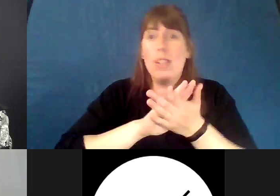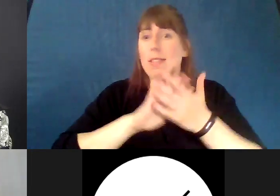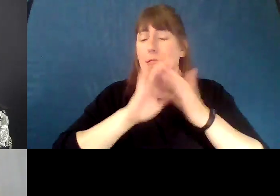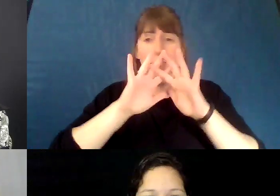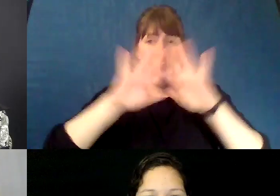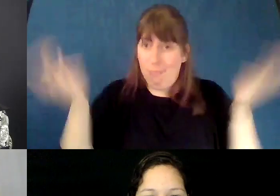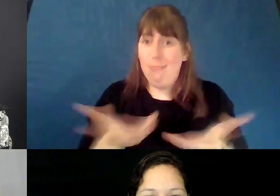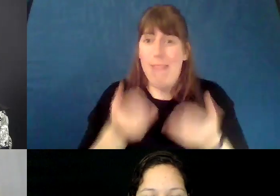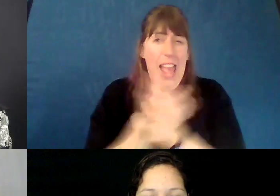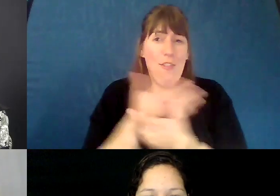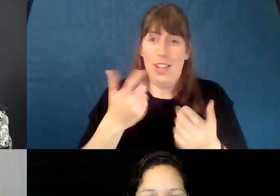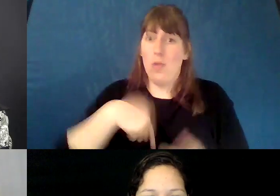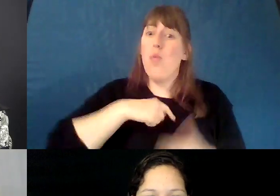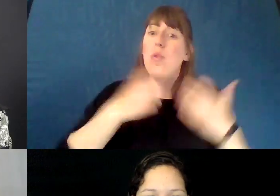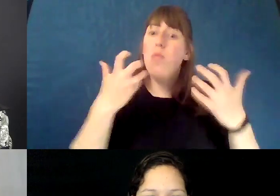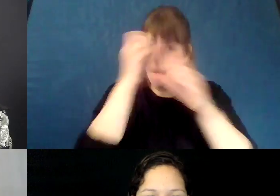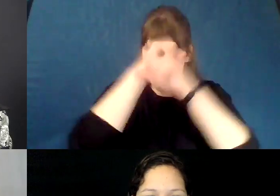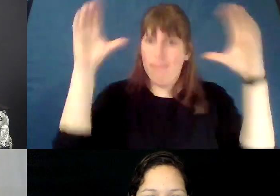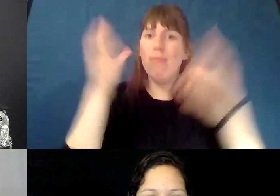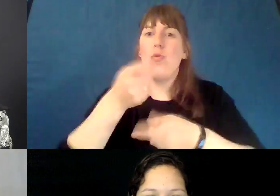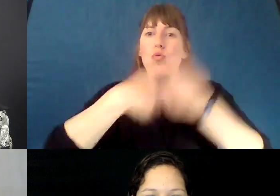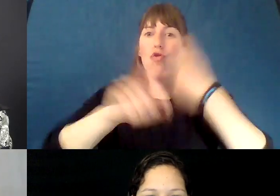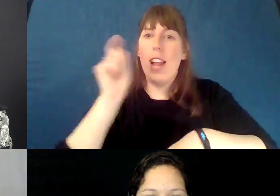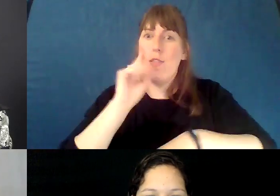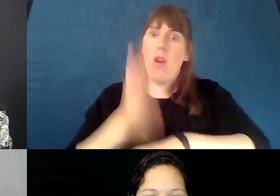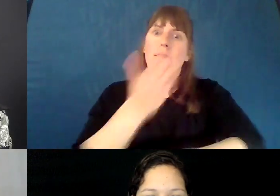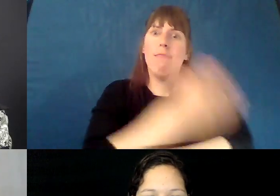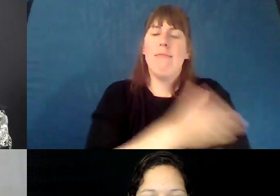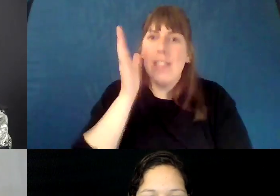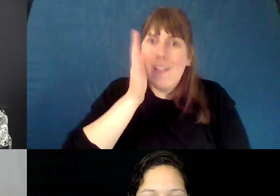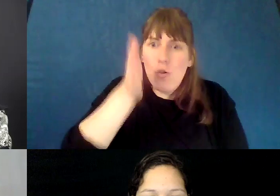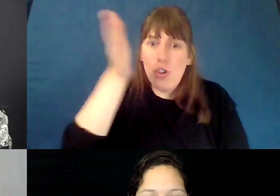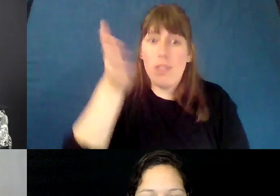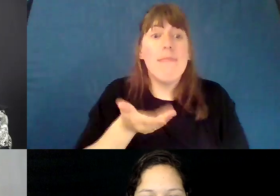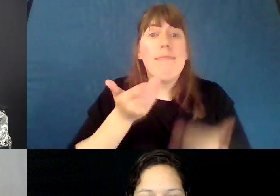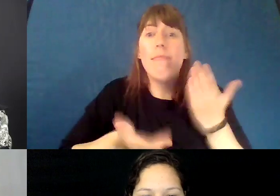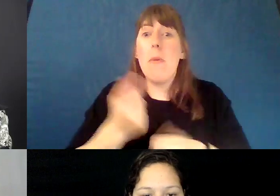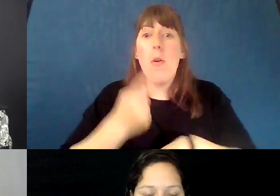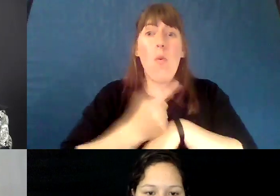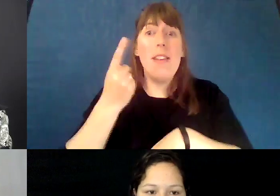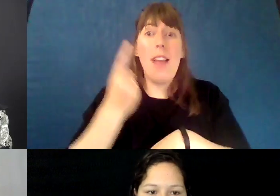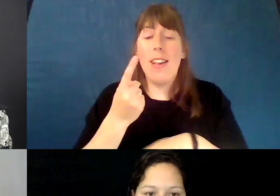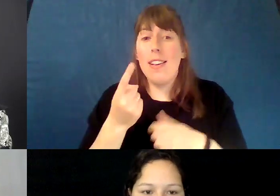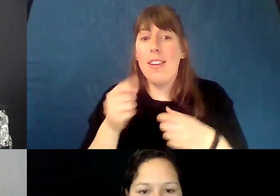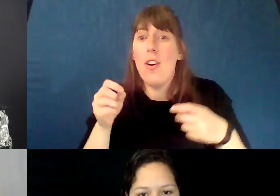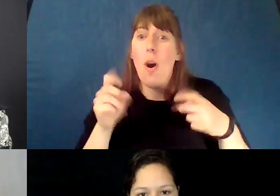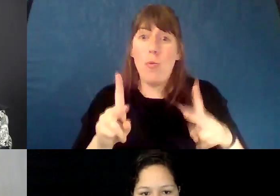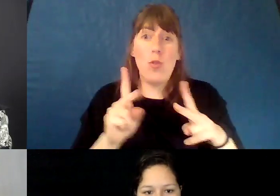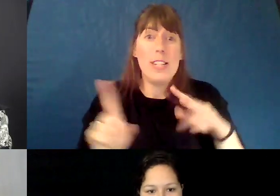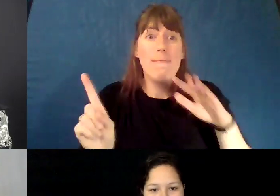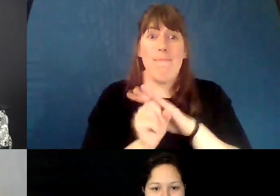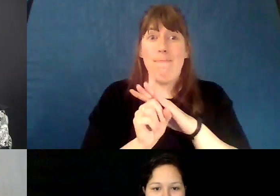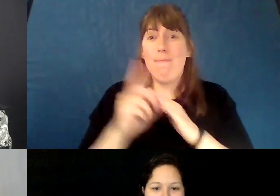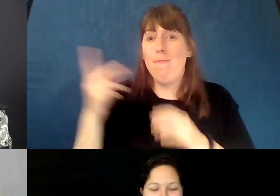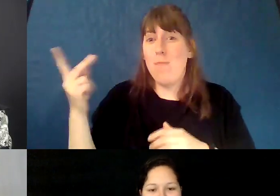you know, we hope that there'll be an opportunity where like, we can kind of just deconstruct these